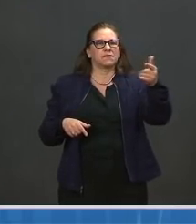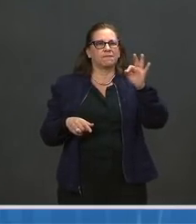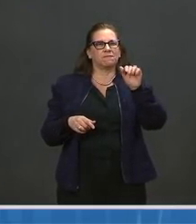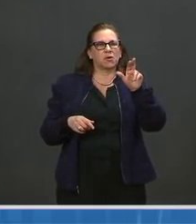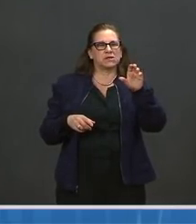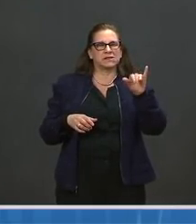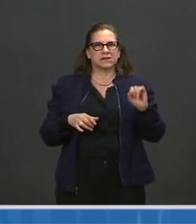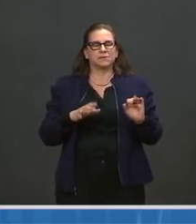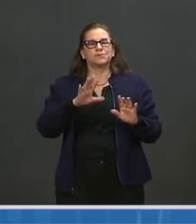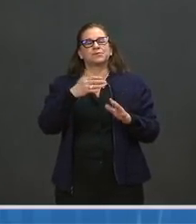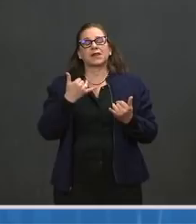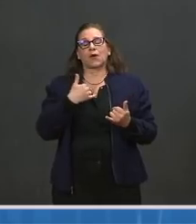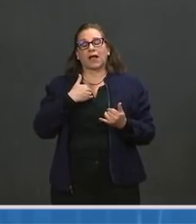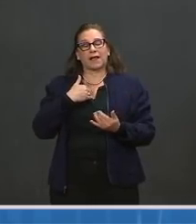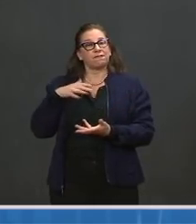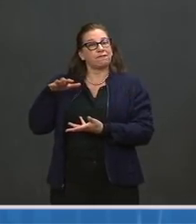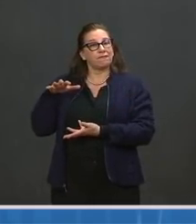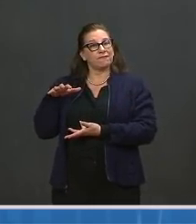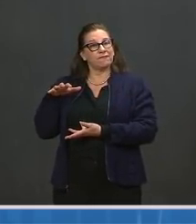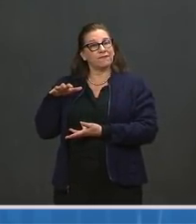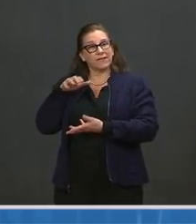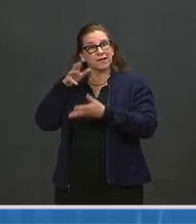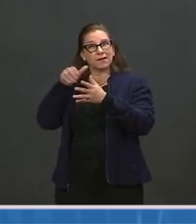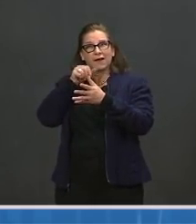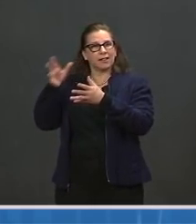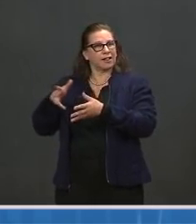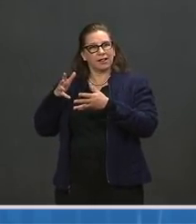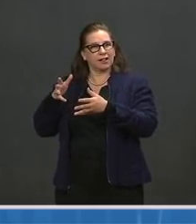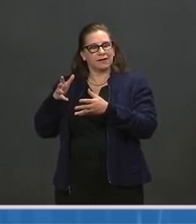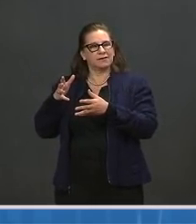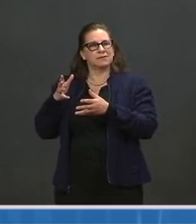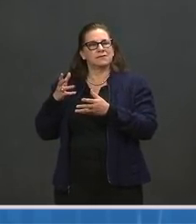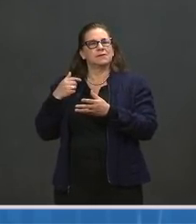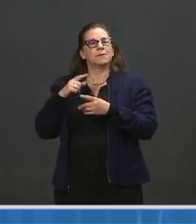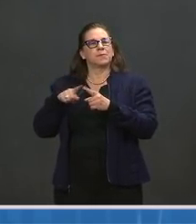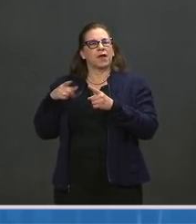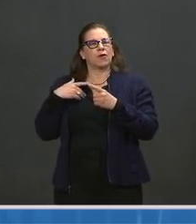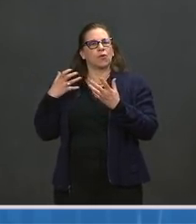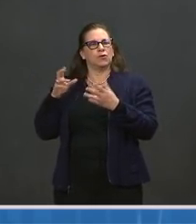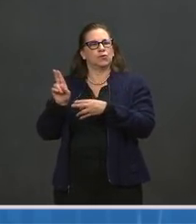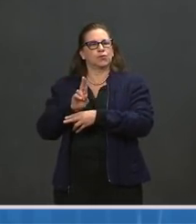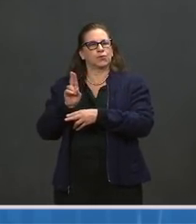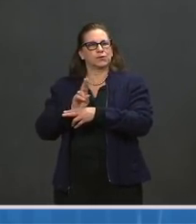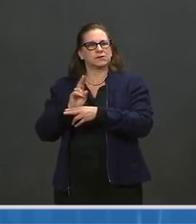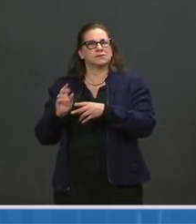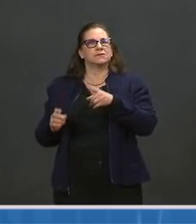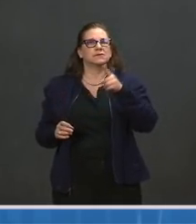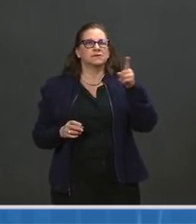the highest priority is to, as Dr. Fauci just said, to vaccine the U.S. public as quickly as possible.